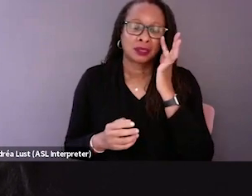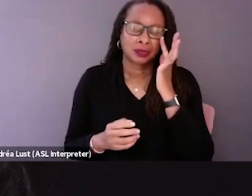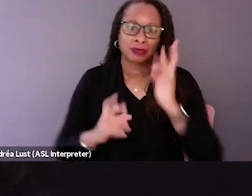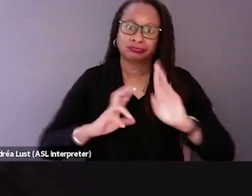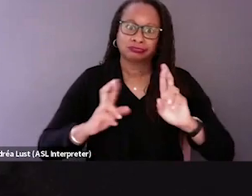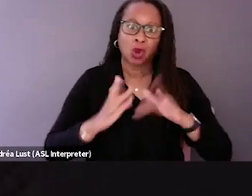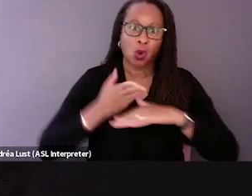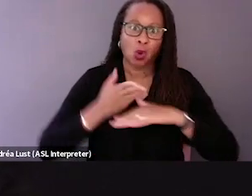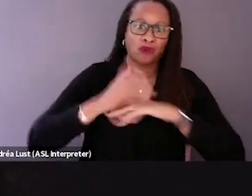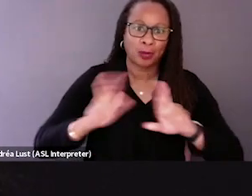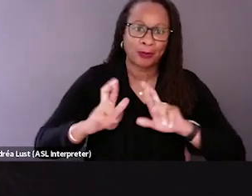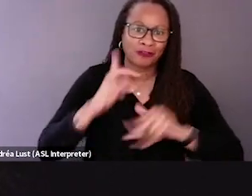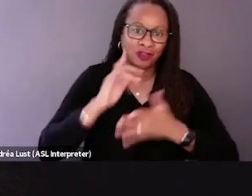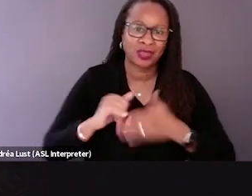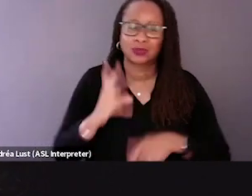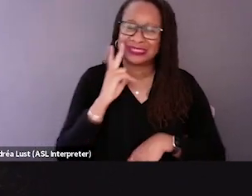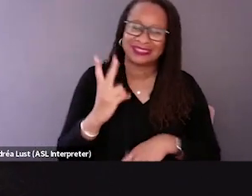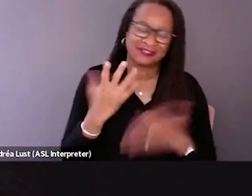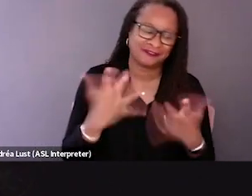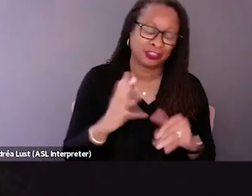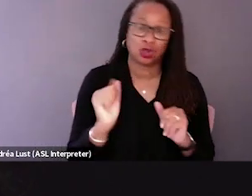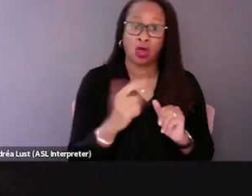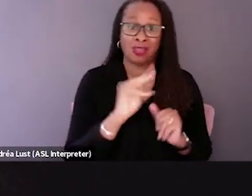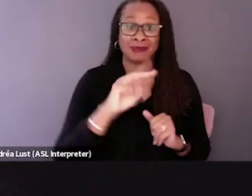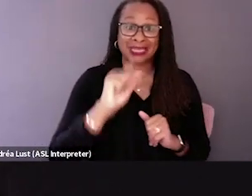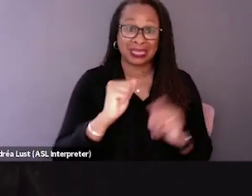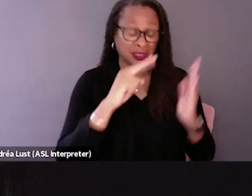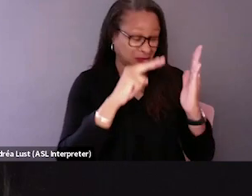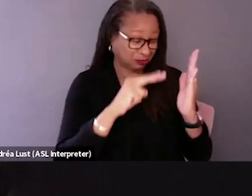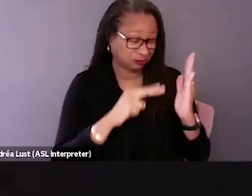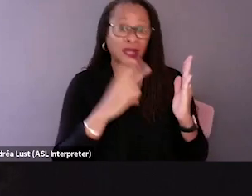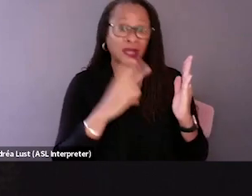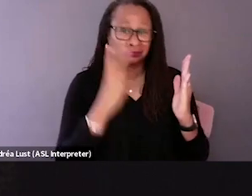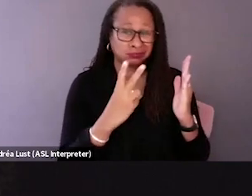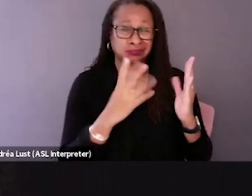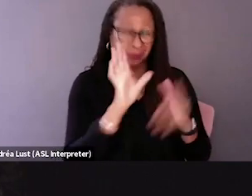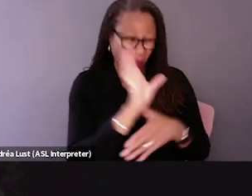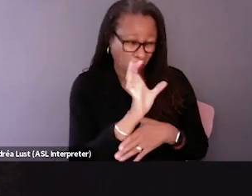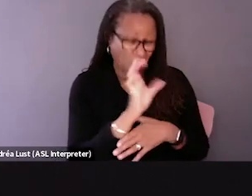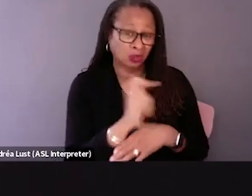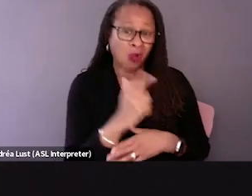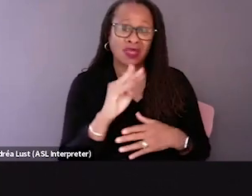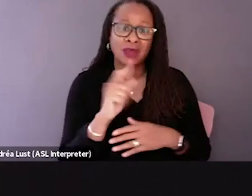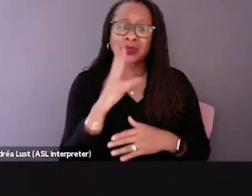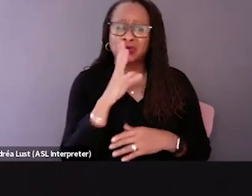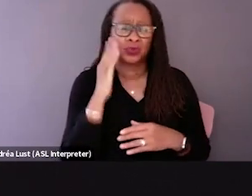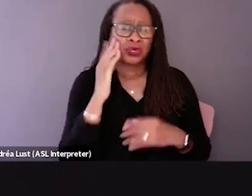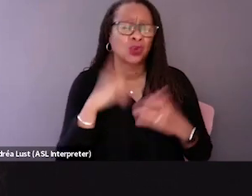You know, we had seen all those interviews ahead of time, so we knew what she had talked about in the press. We knew what had been written about her,